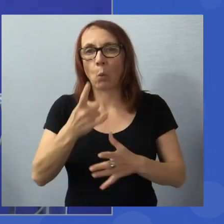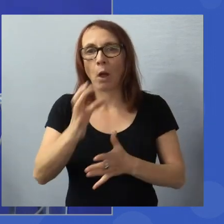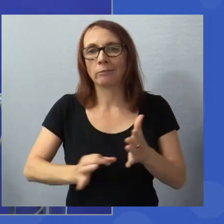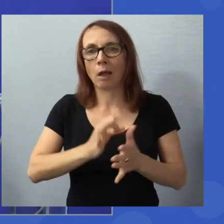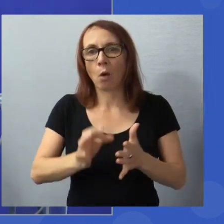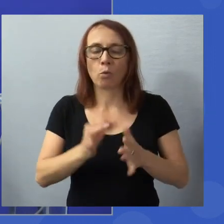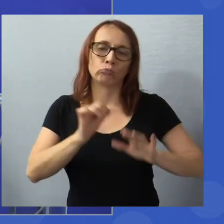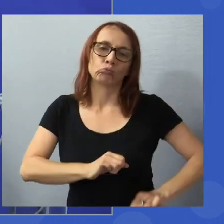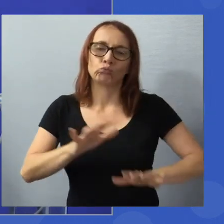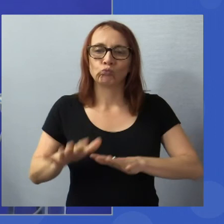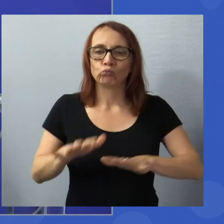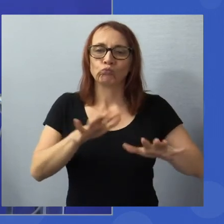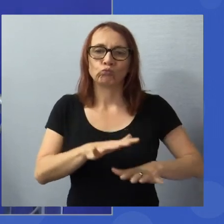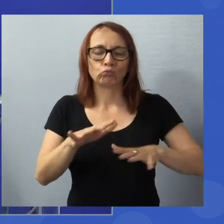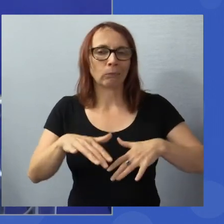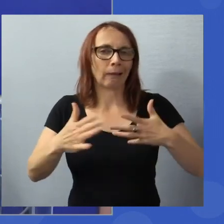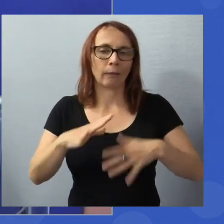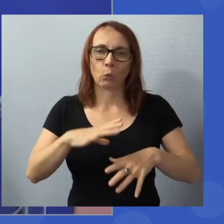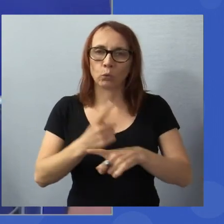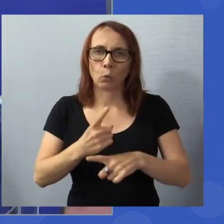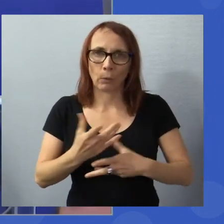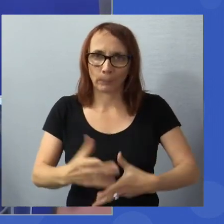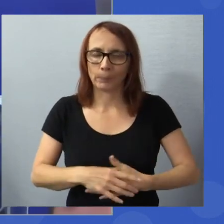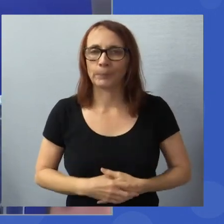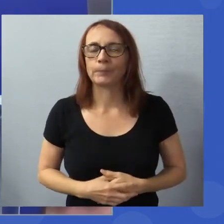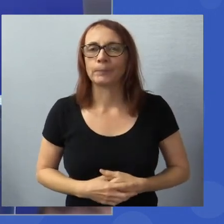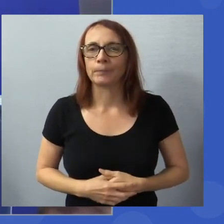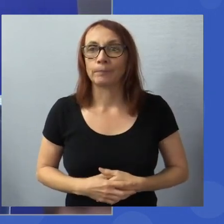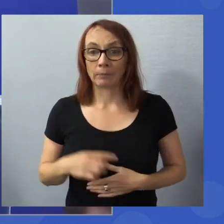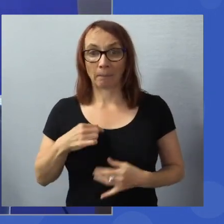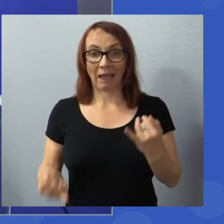you want to pick up with them so um my final job for the day is the last time